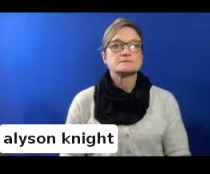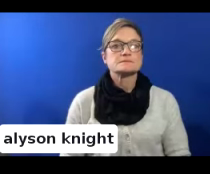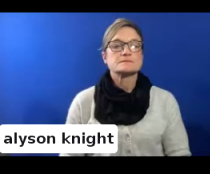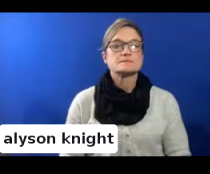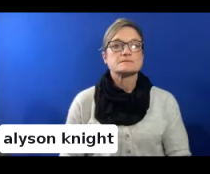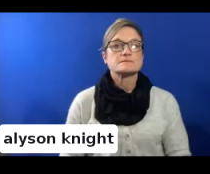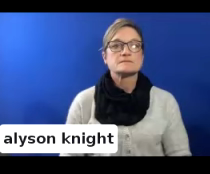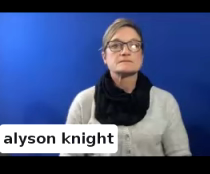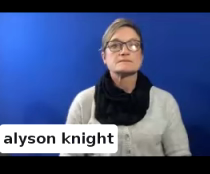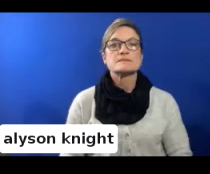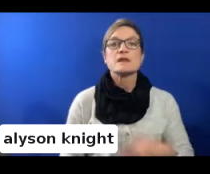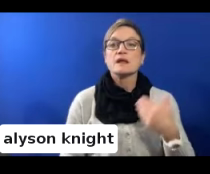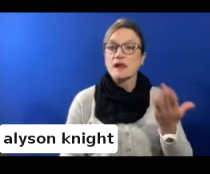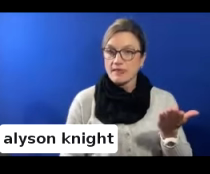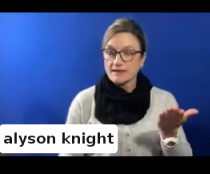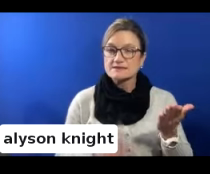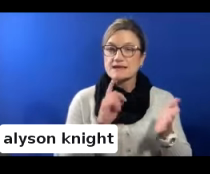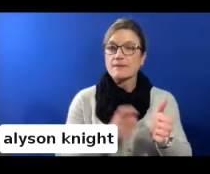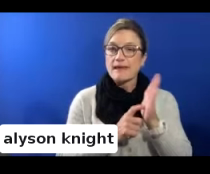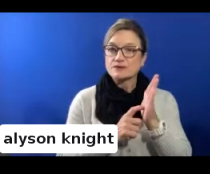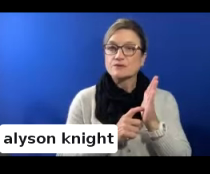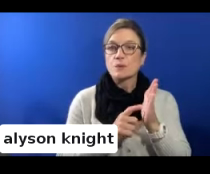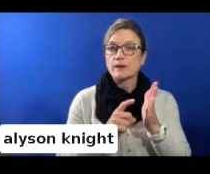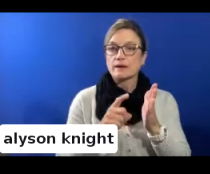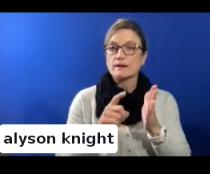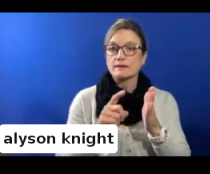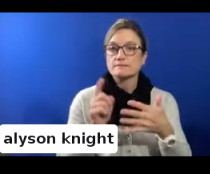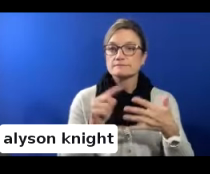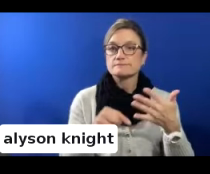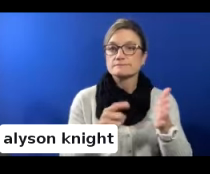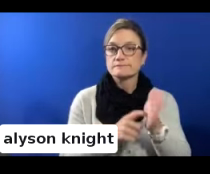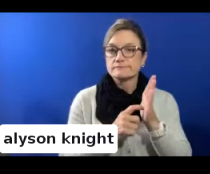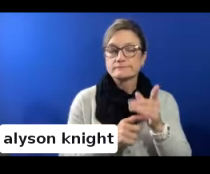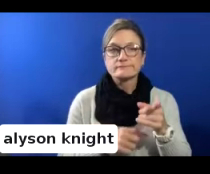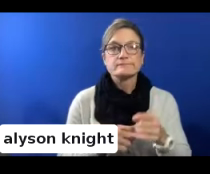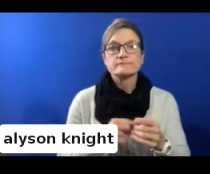This is a mandatory item, financial reporting.